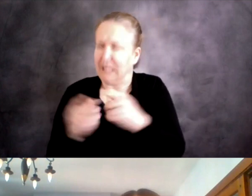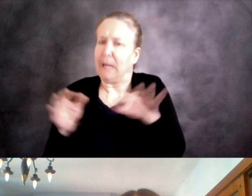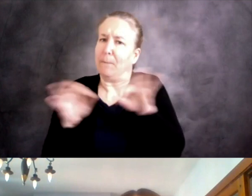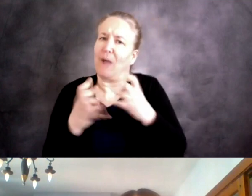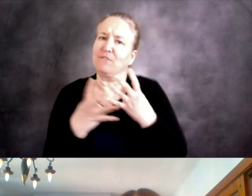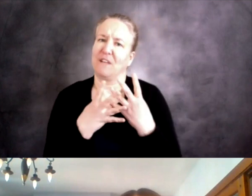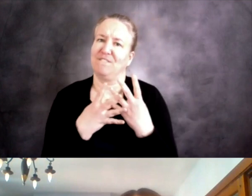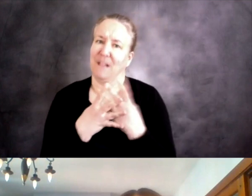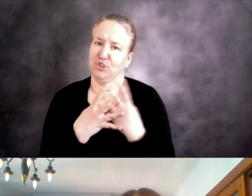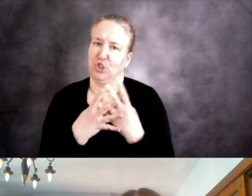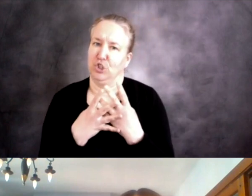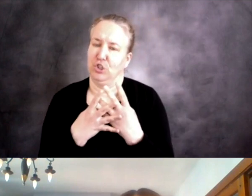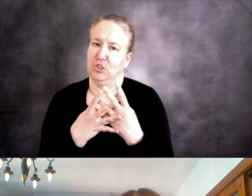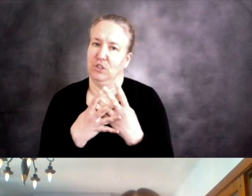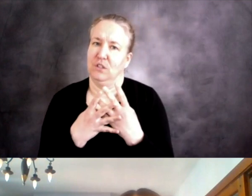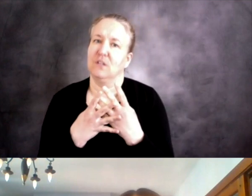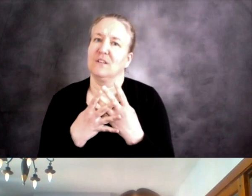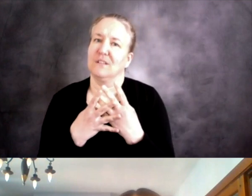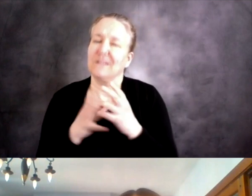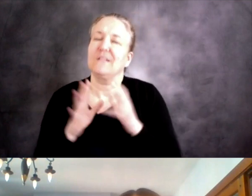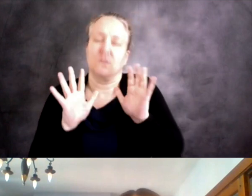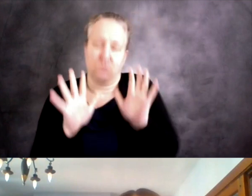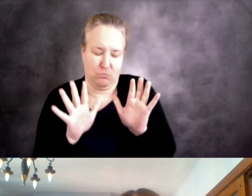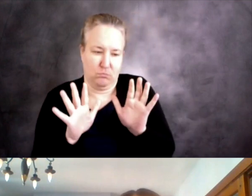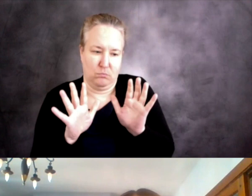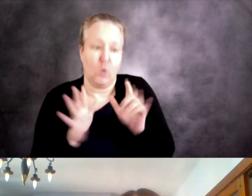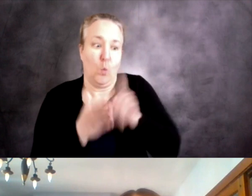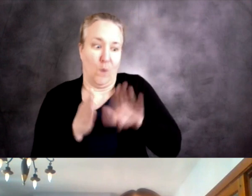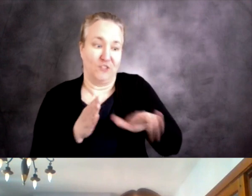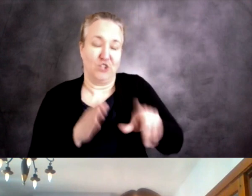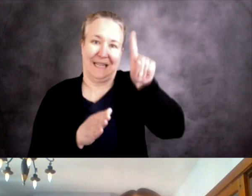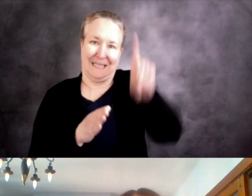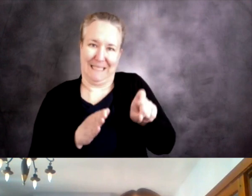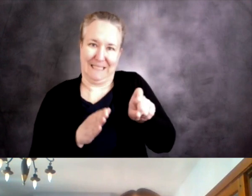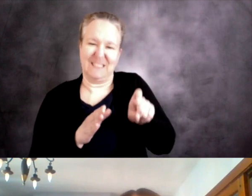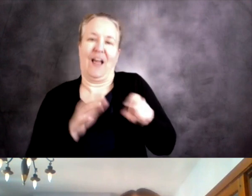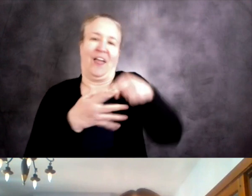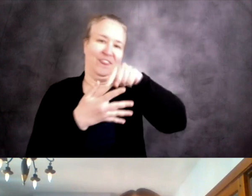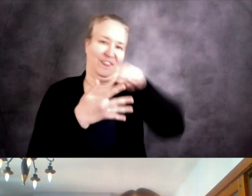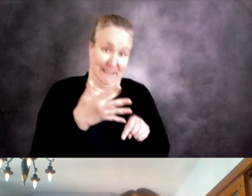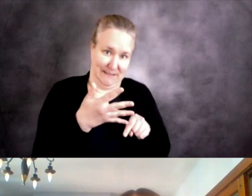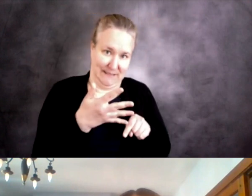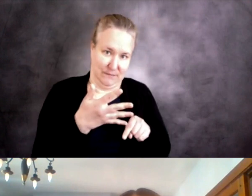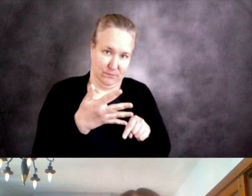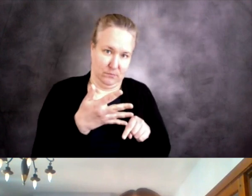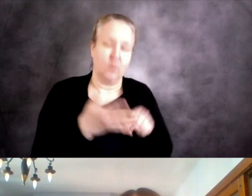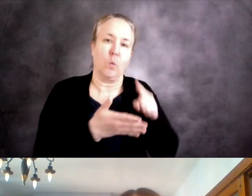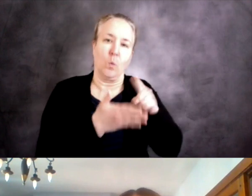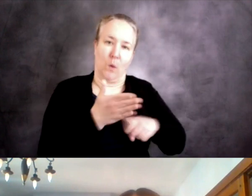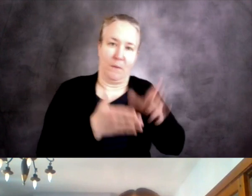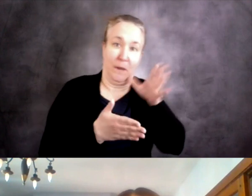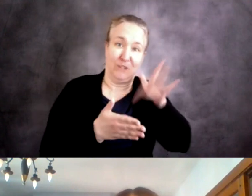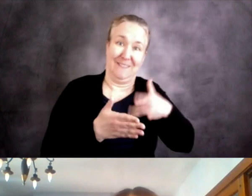way of saying “This is what this child needs” and what the parents feel is appropriate. And parents,